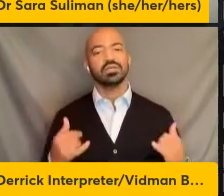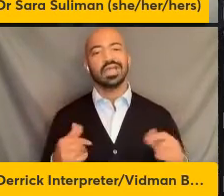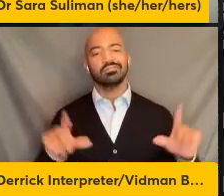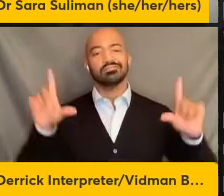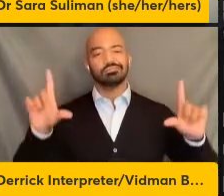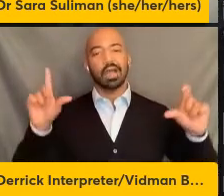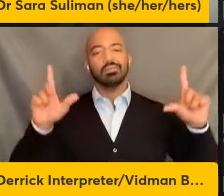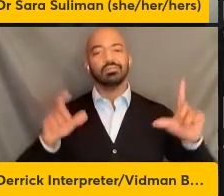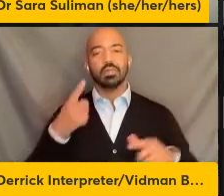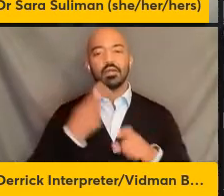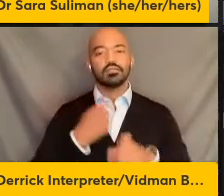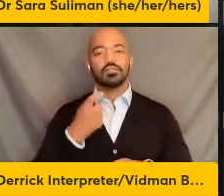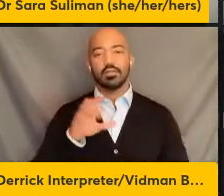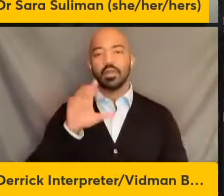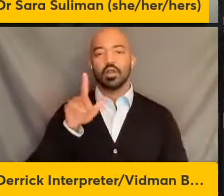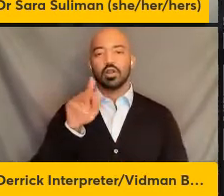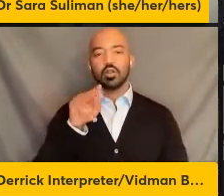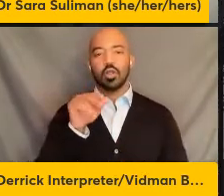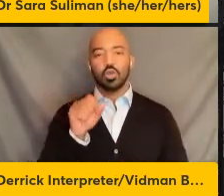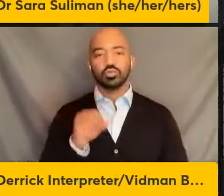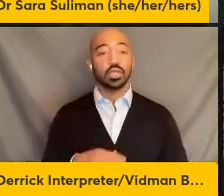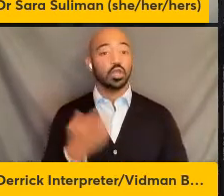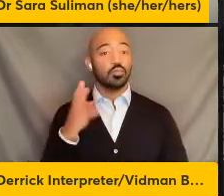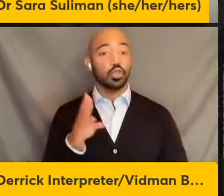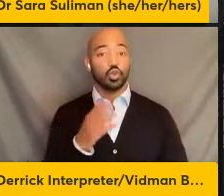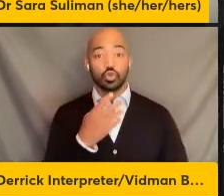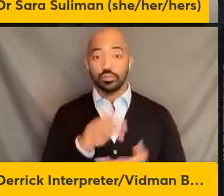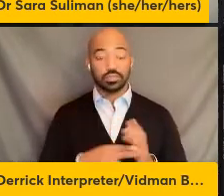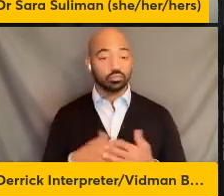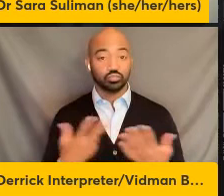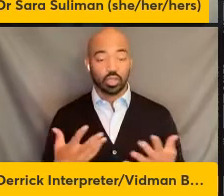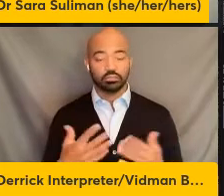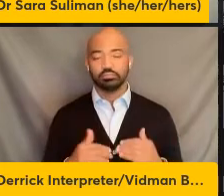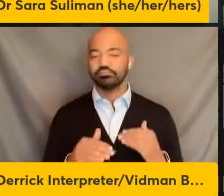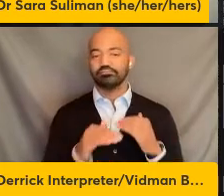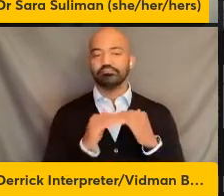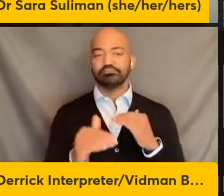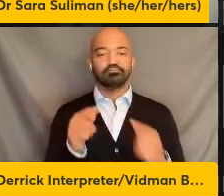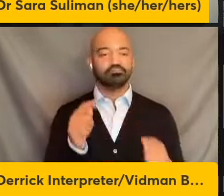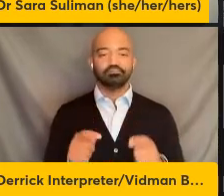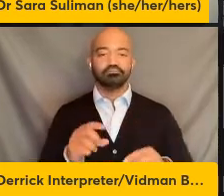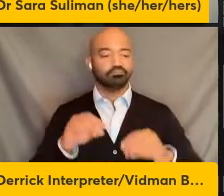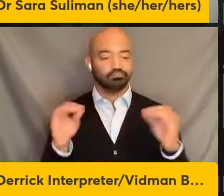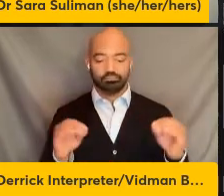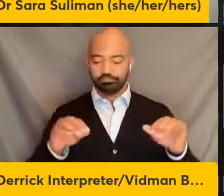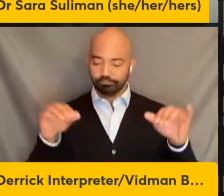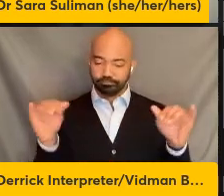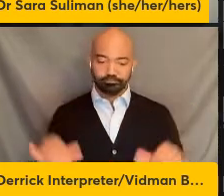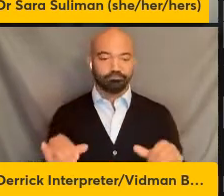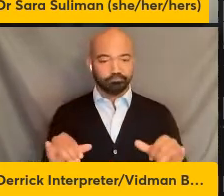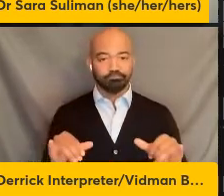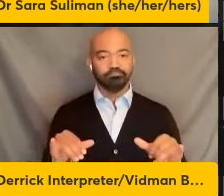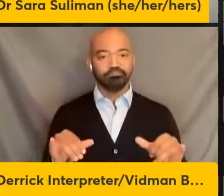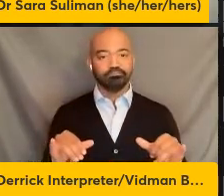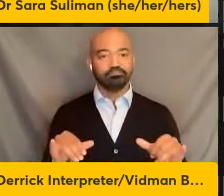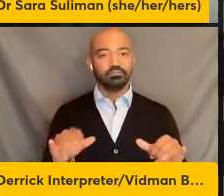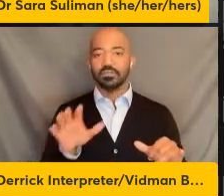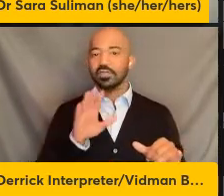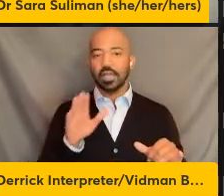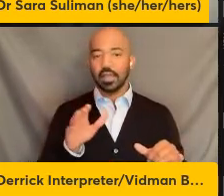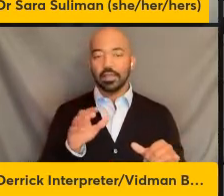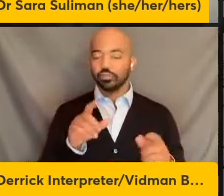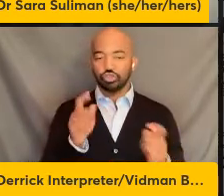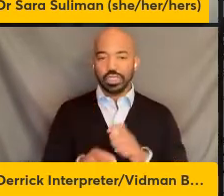clones. So the ones in blue have the same have not been edited. So they have the same orientation and sequence as the wild type